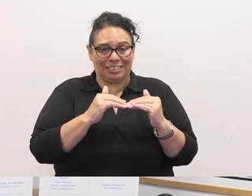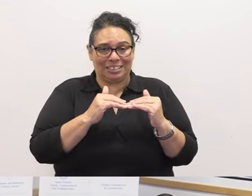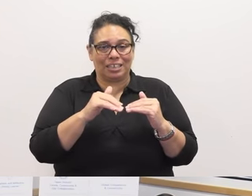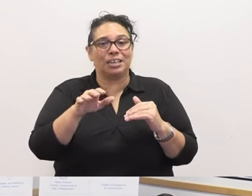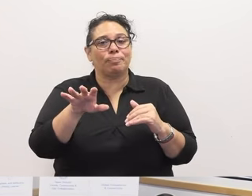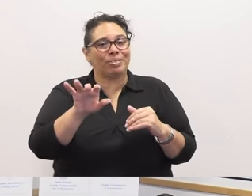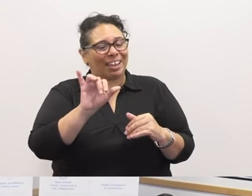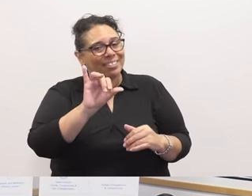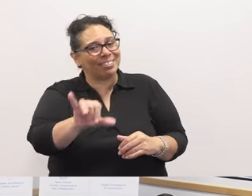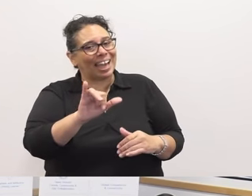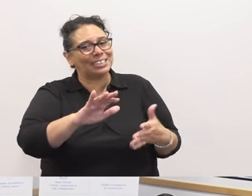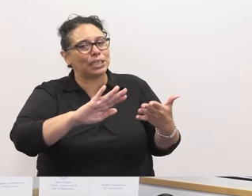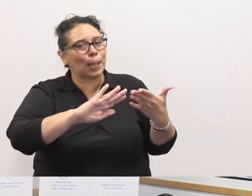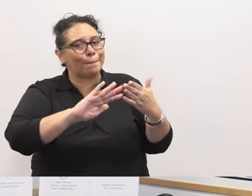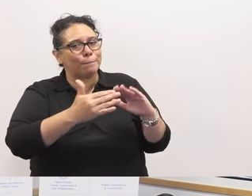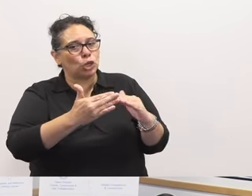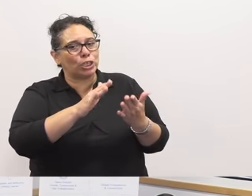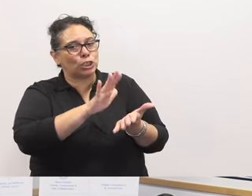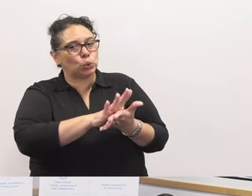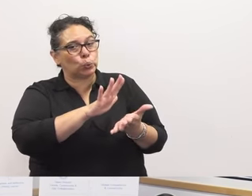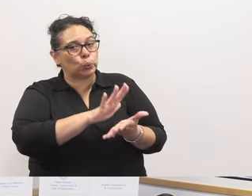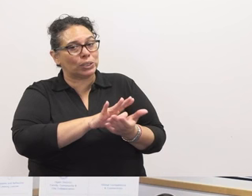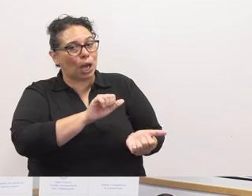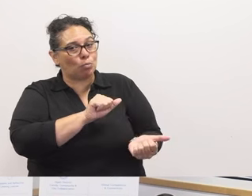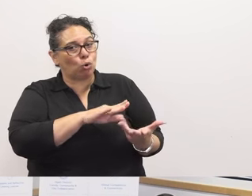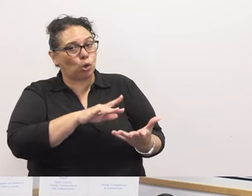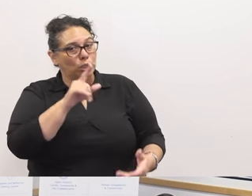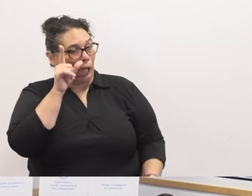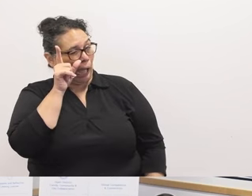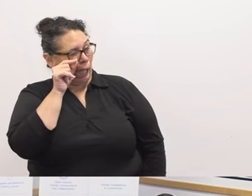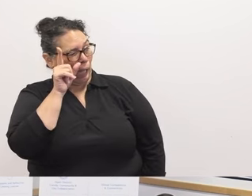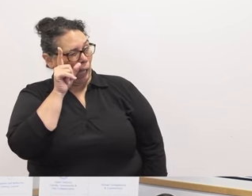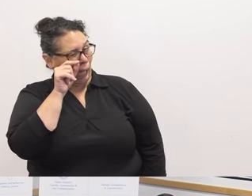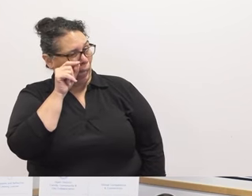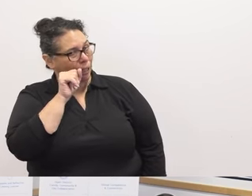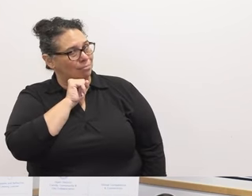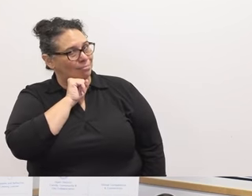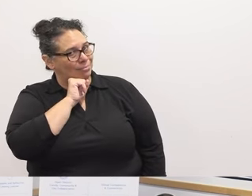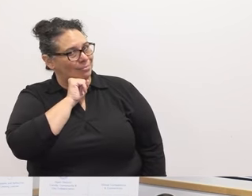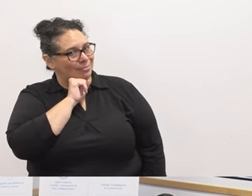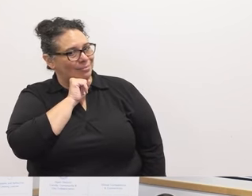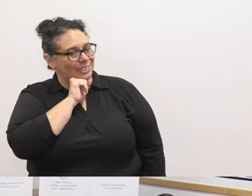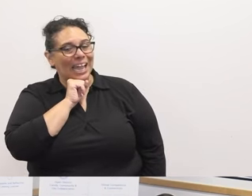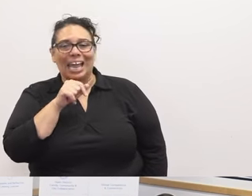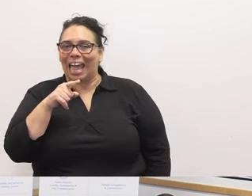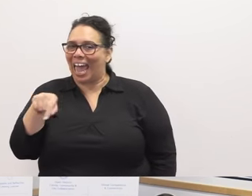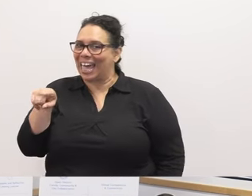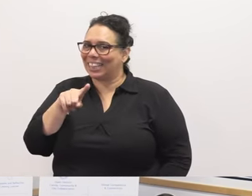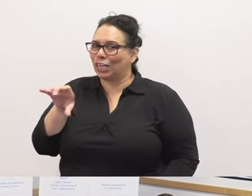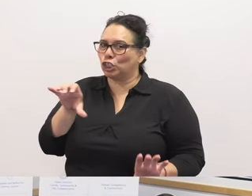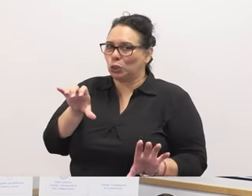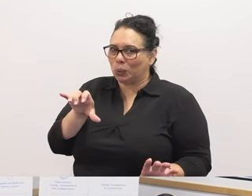Madam Chair, wink, wink. What's going on at Lincoln? And they're doing it very nicely. Yes.